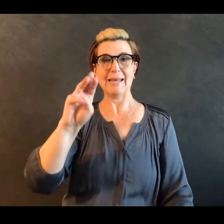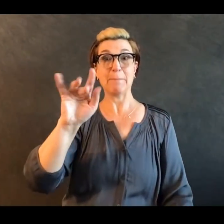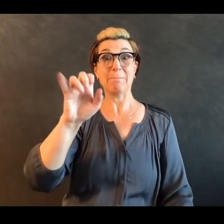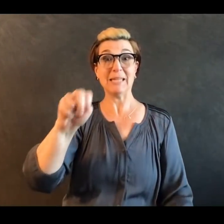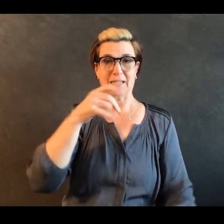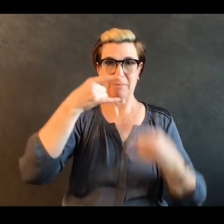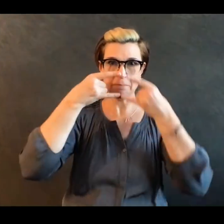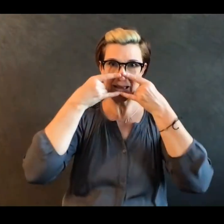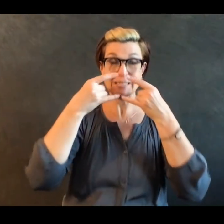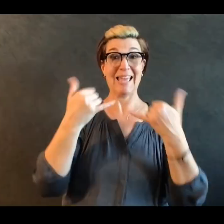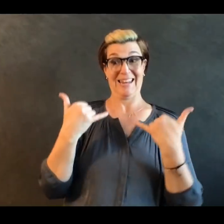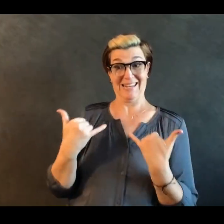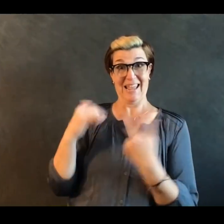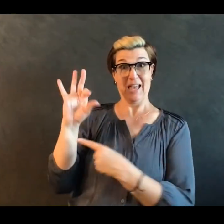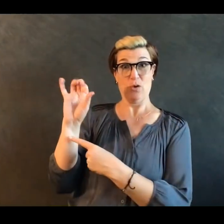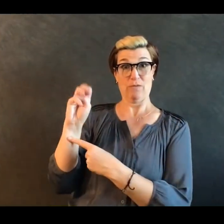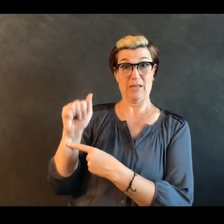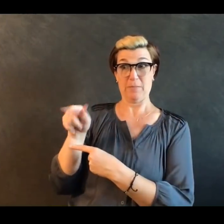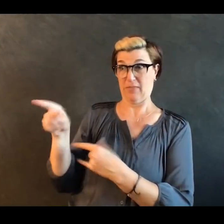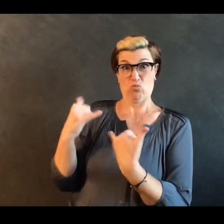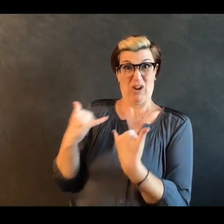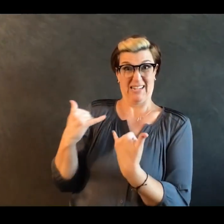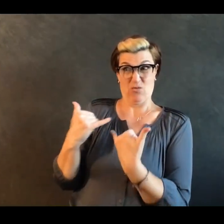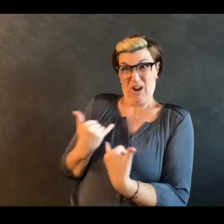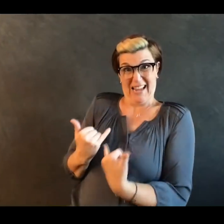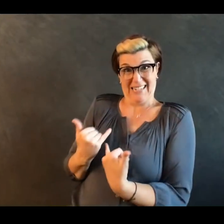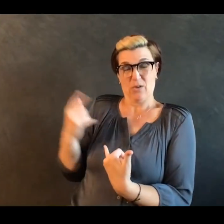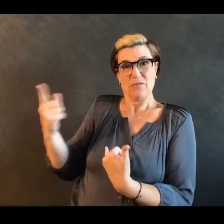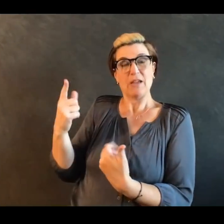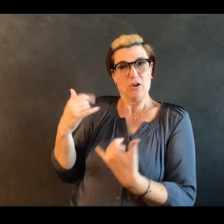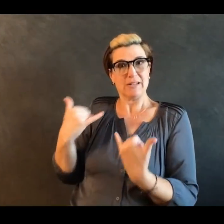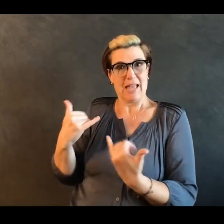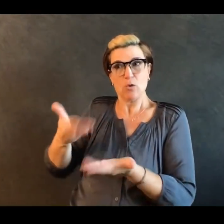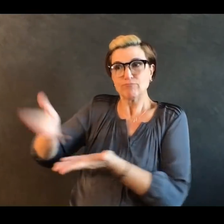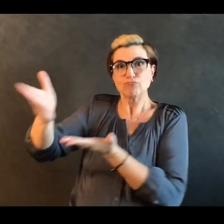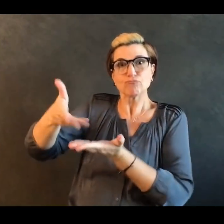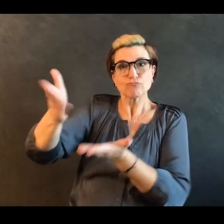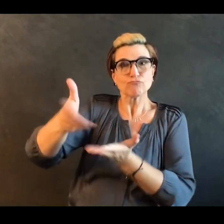working as we speak to move facial masks to priority infrastructure food supply